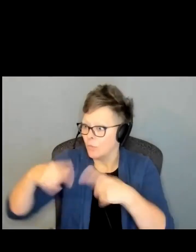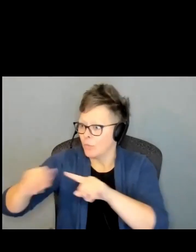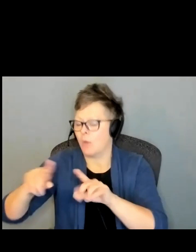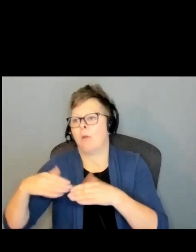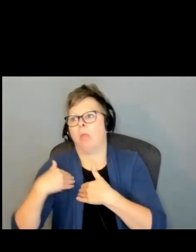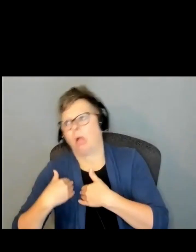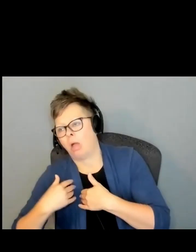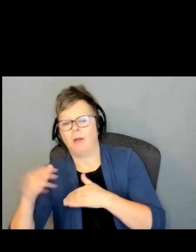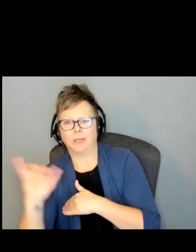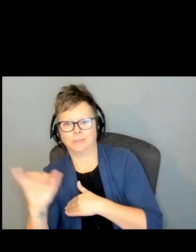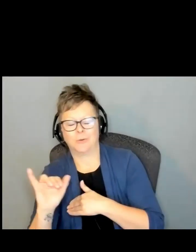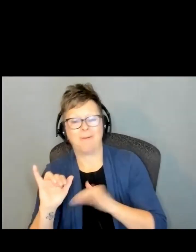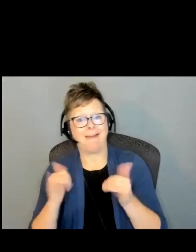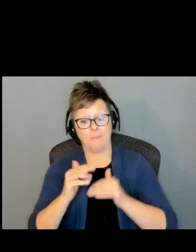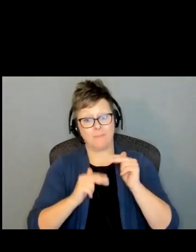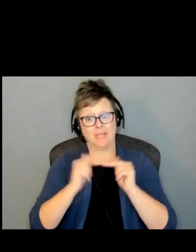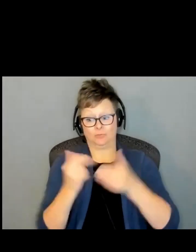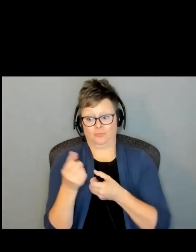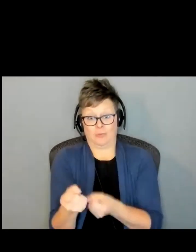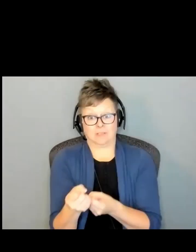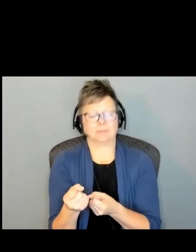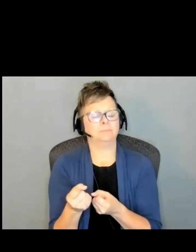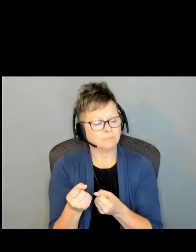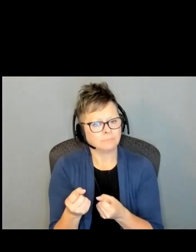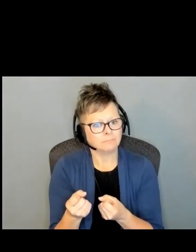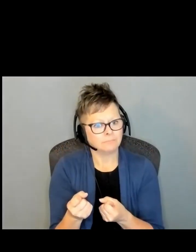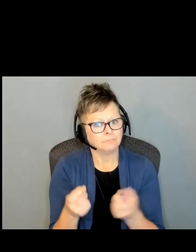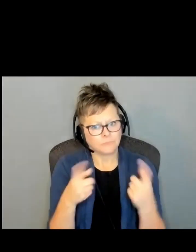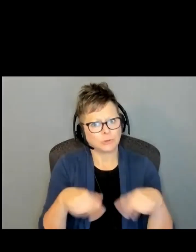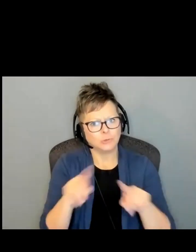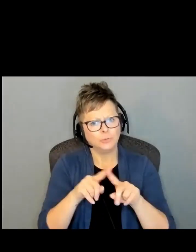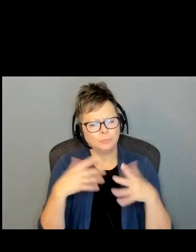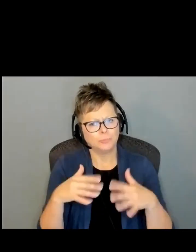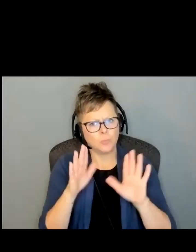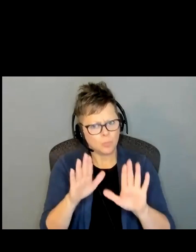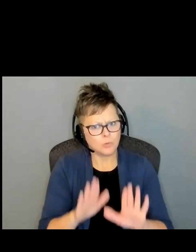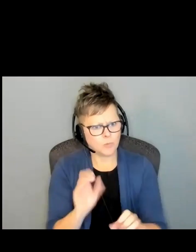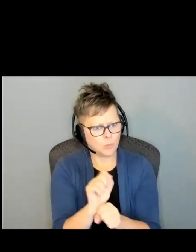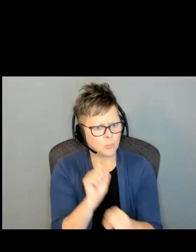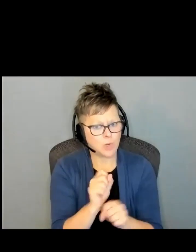It sounds like you are doing all this incredible work to start from the very beginning of formulating